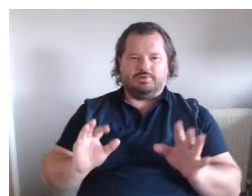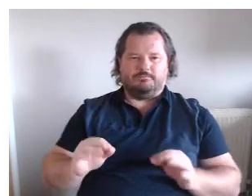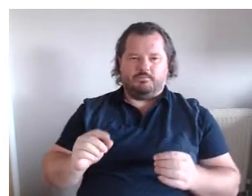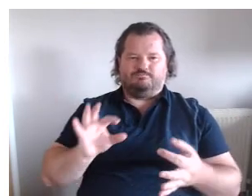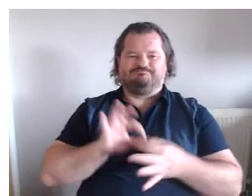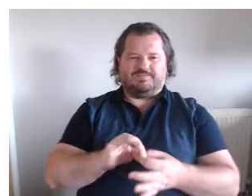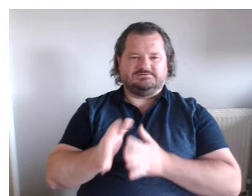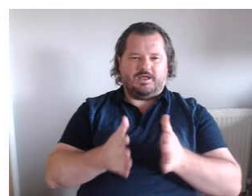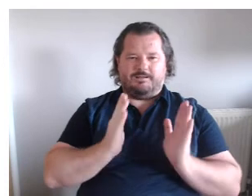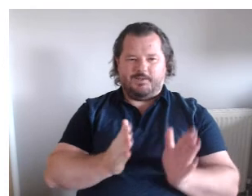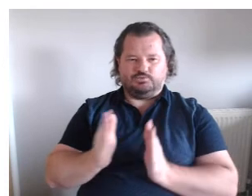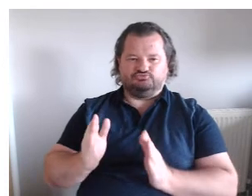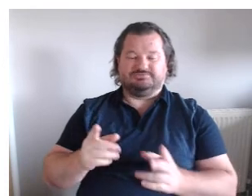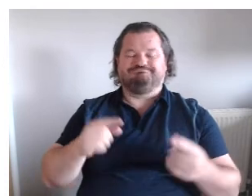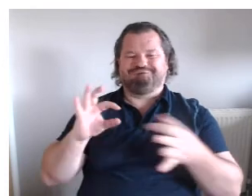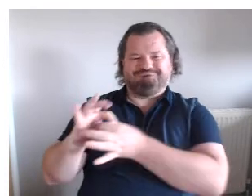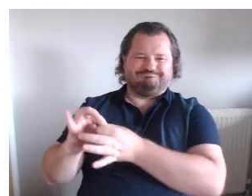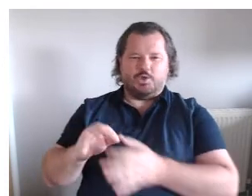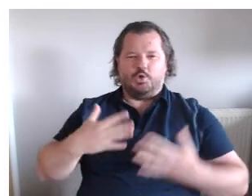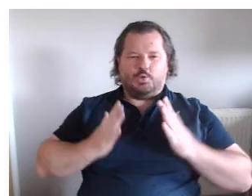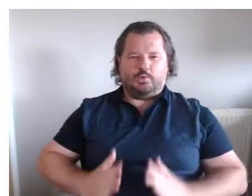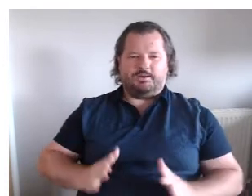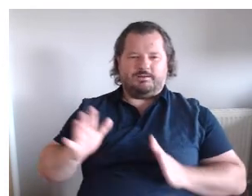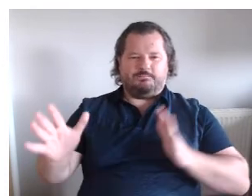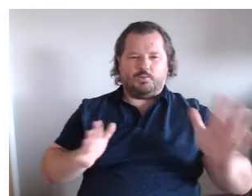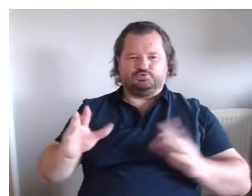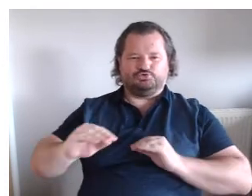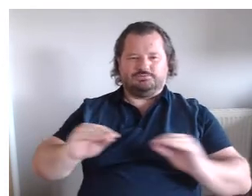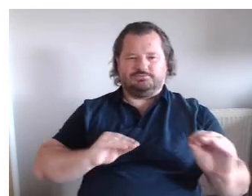that correlate with sign boundaries and correspond to human motion disfluencies